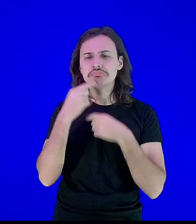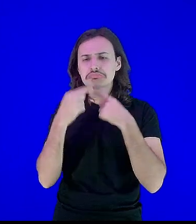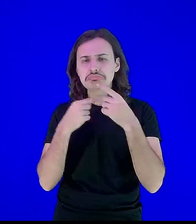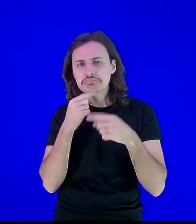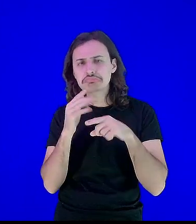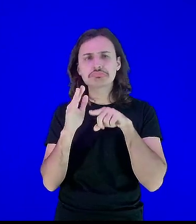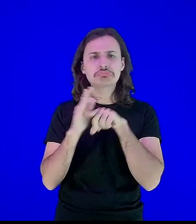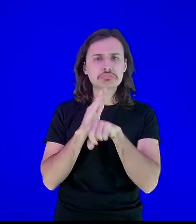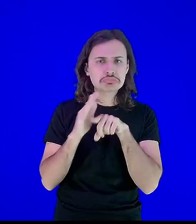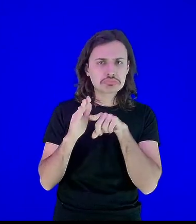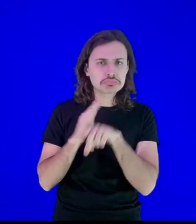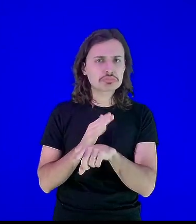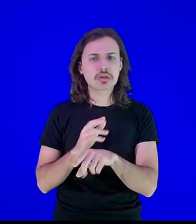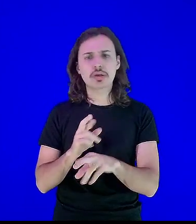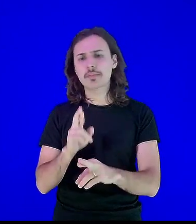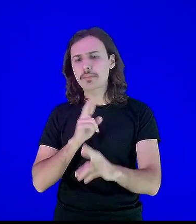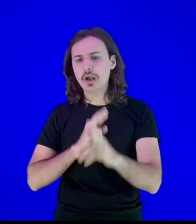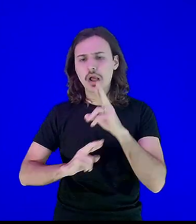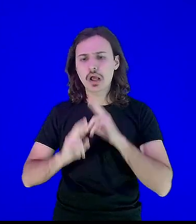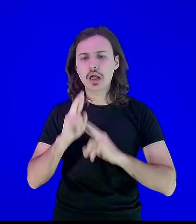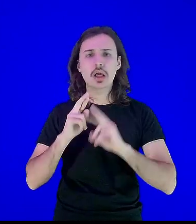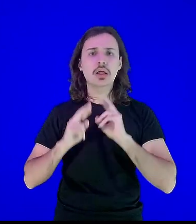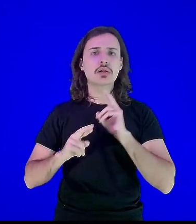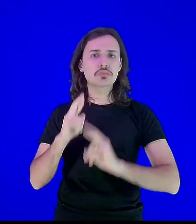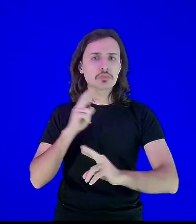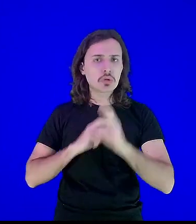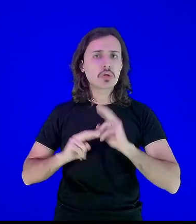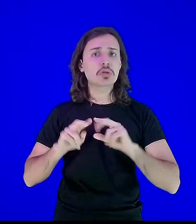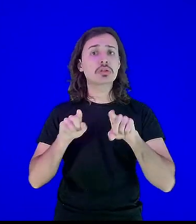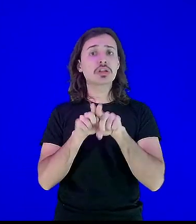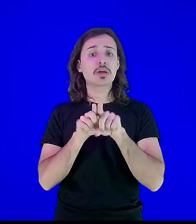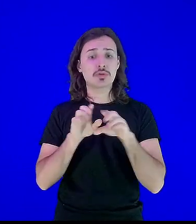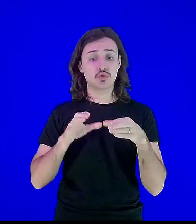also, they produced a lot of books last year, if I'm not wrong,